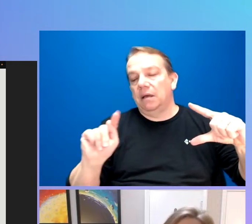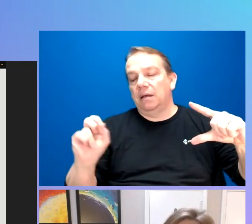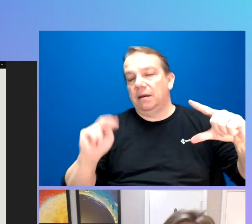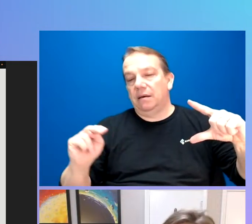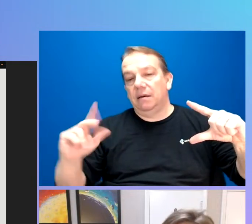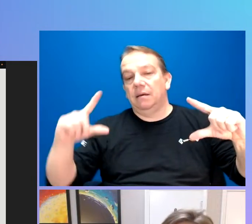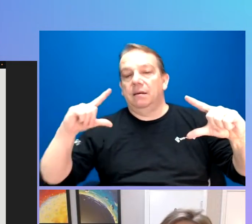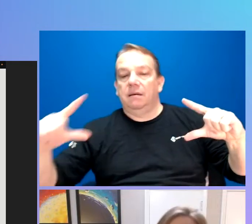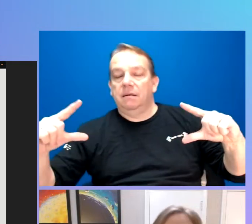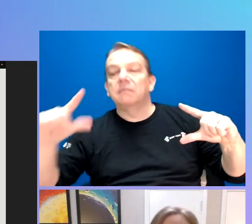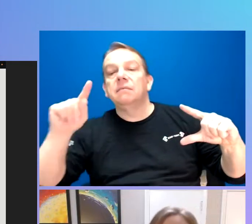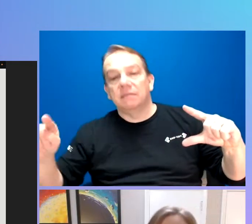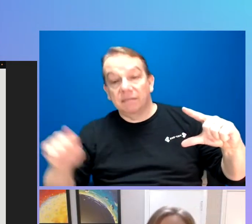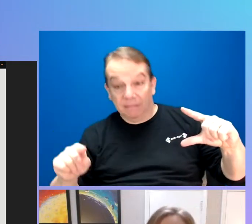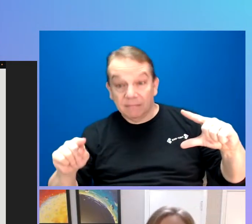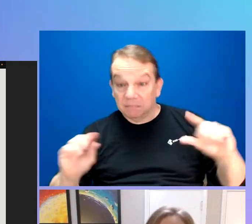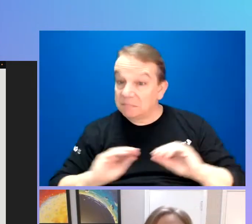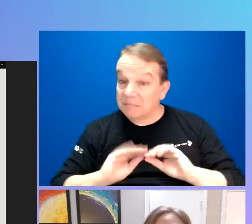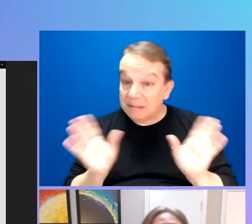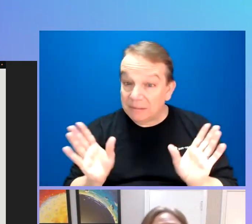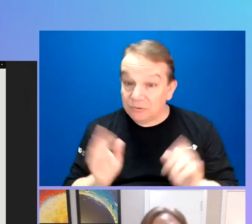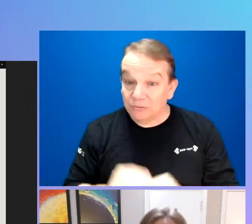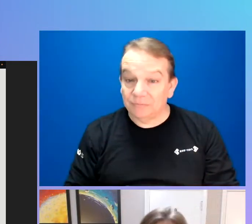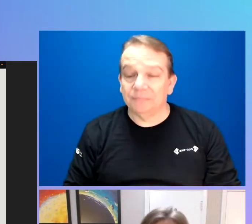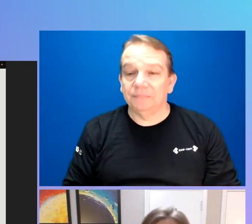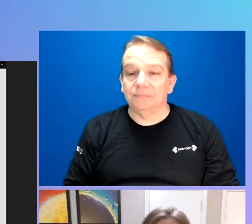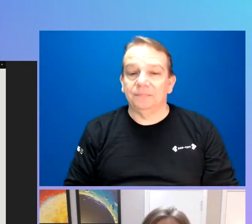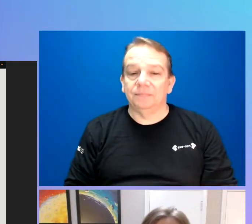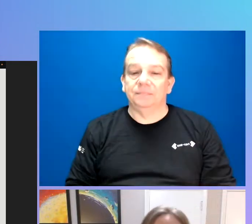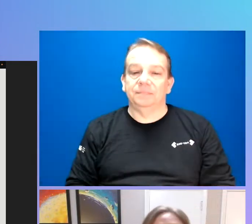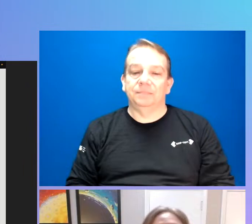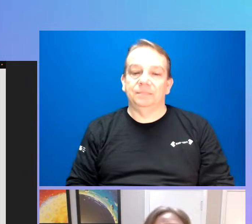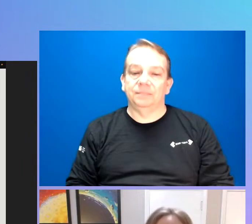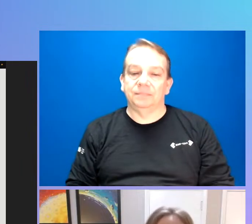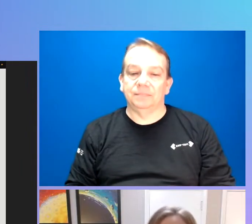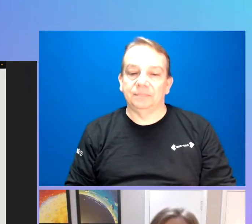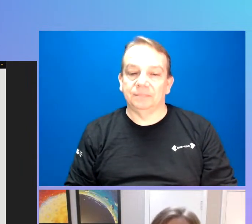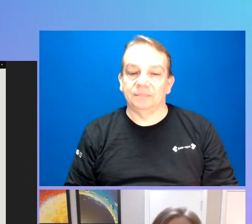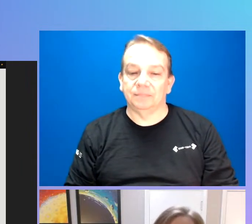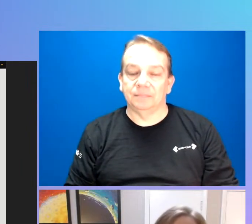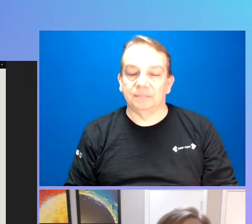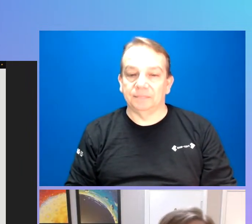bracket backslash. The word